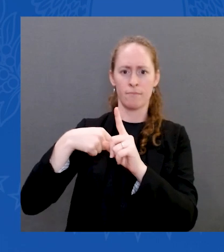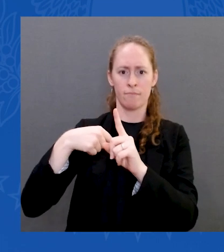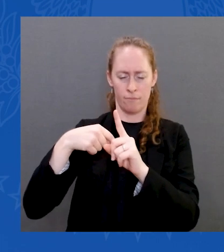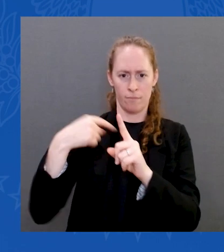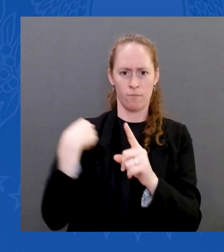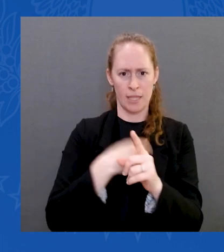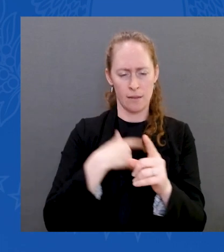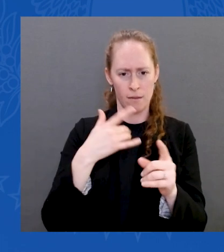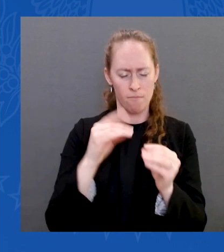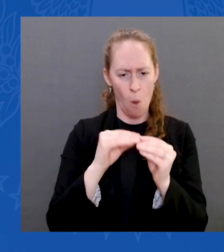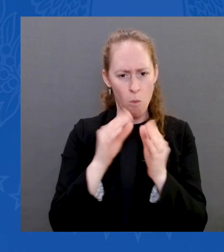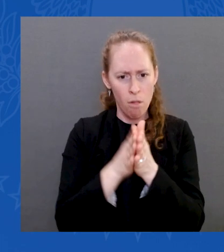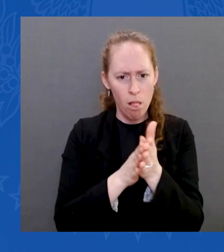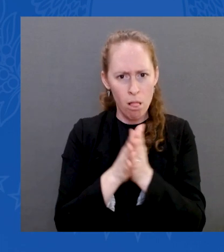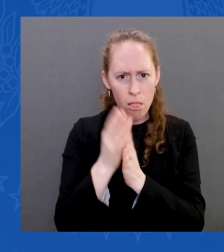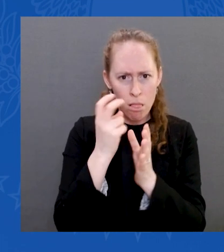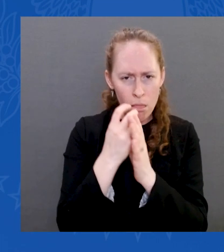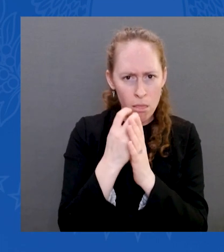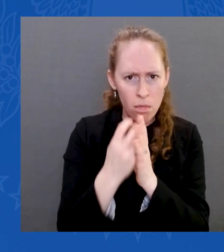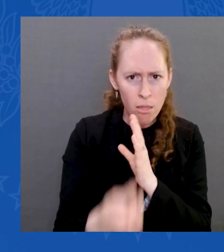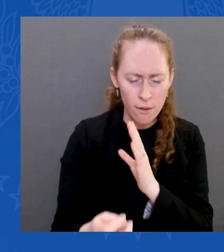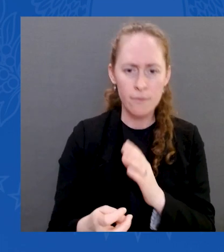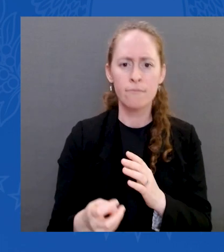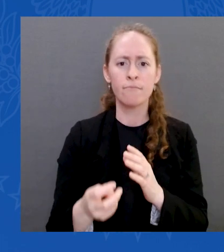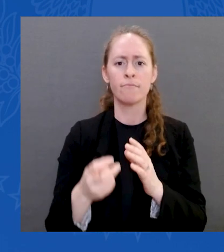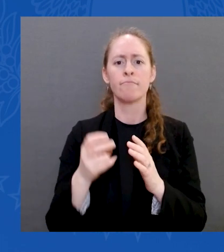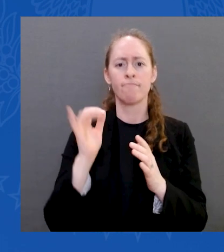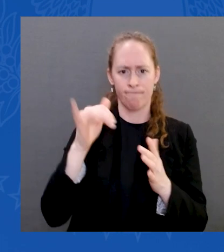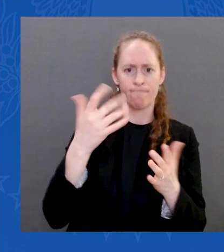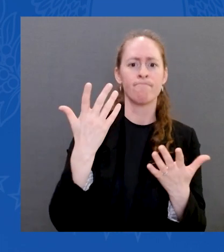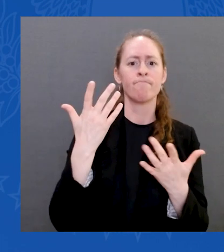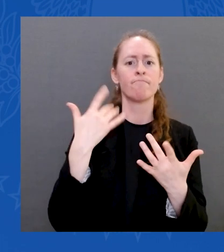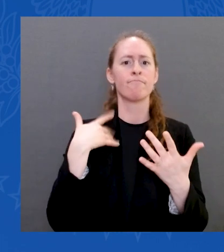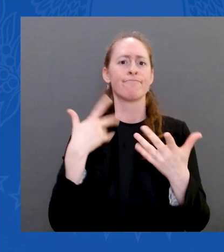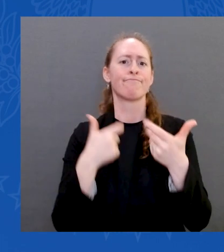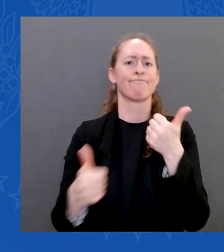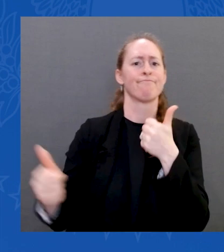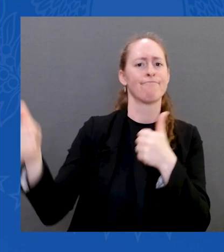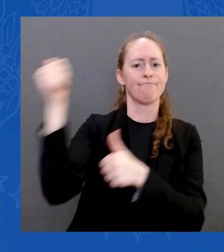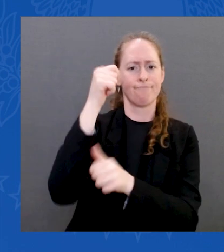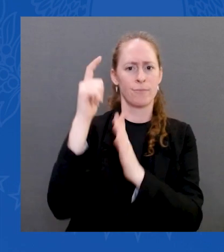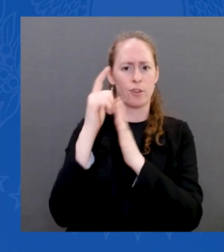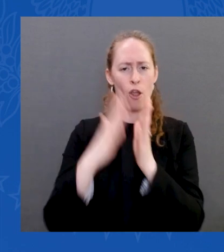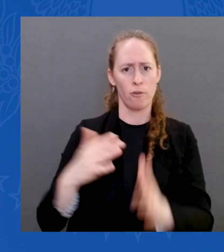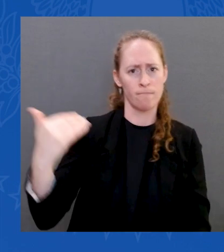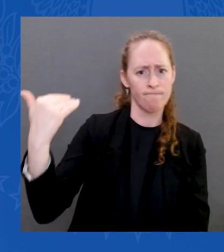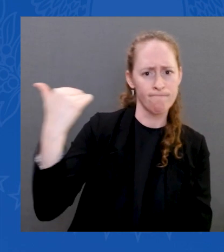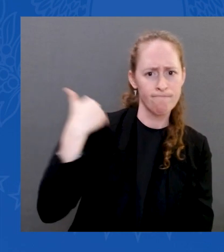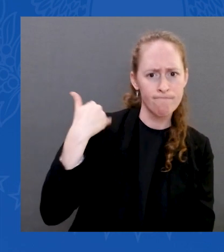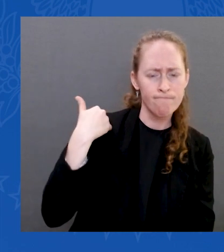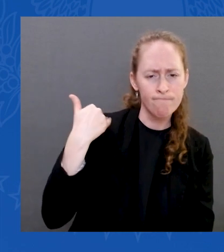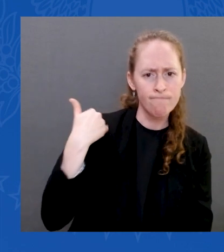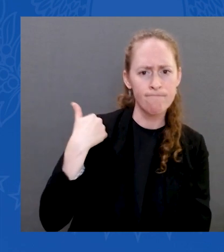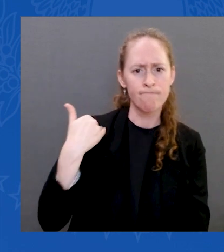I'd join a thing called a "New Democratic Coalition." And the reason I bother to tell you that was how to reform the party,